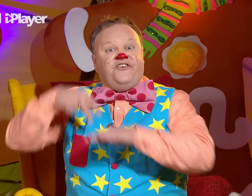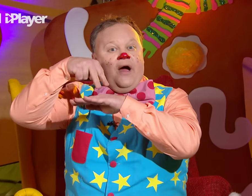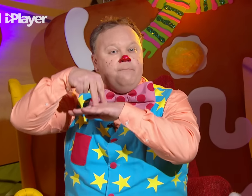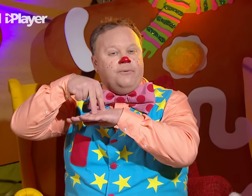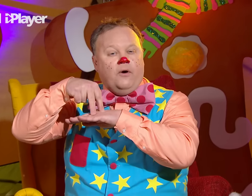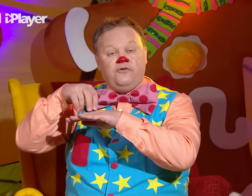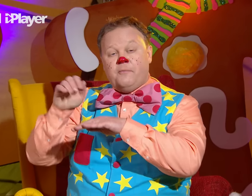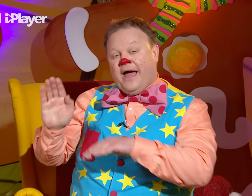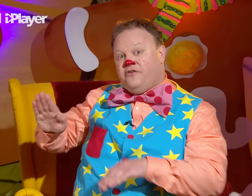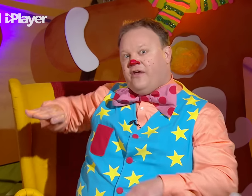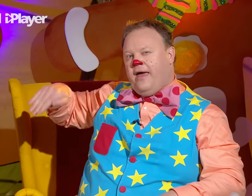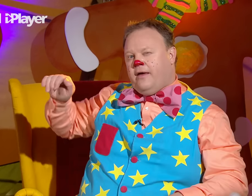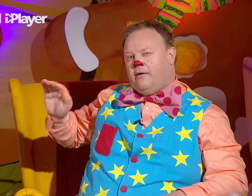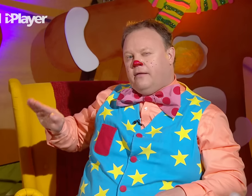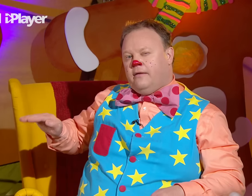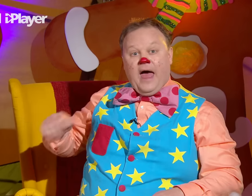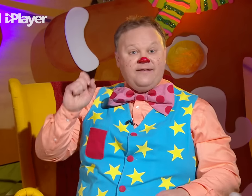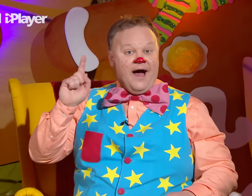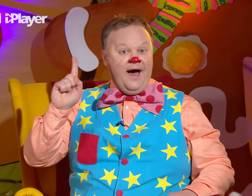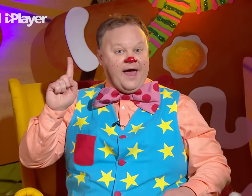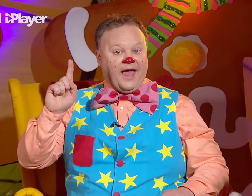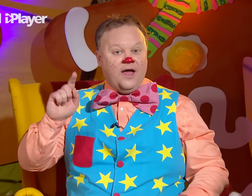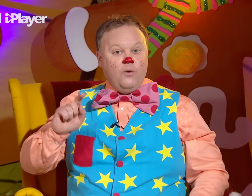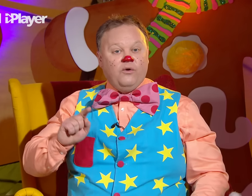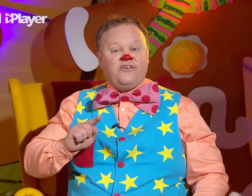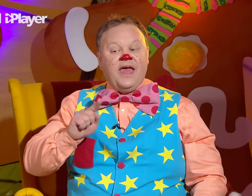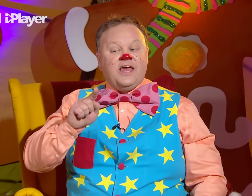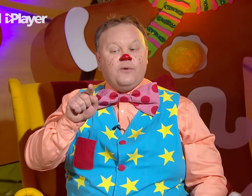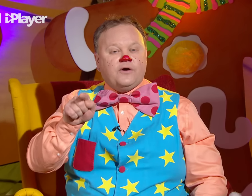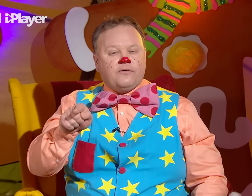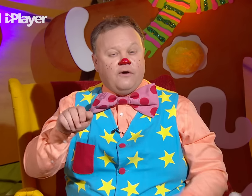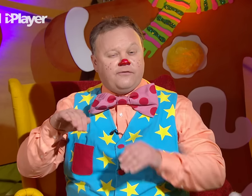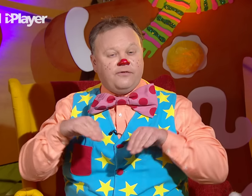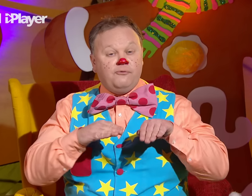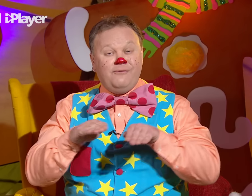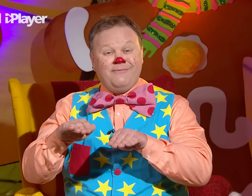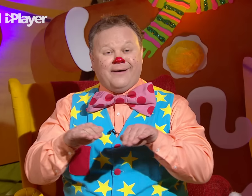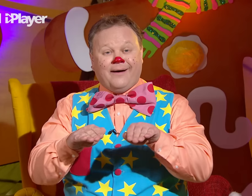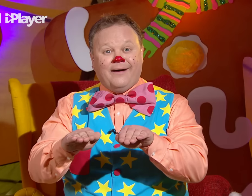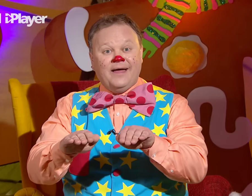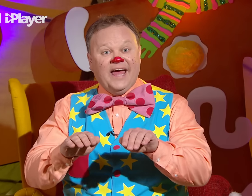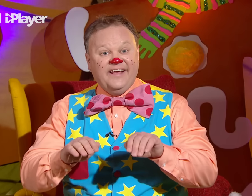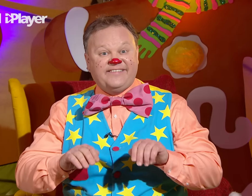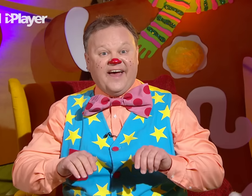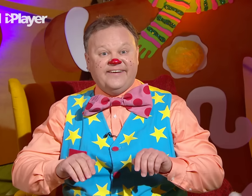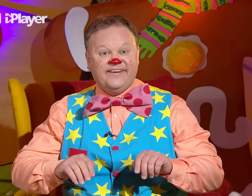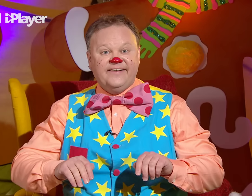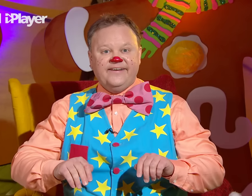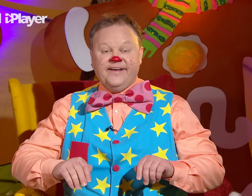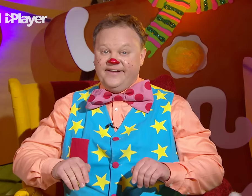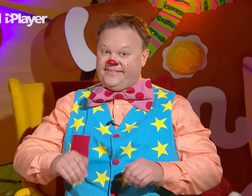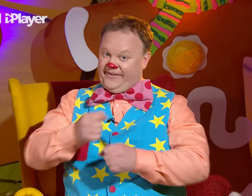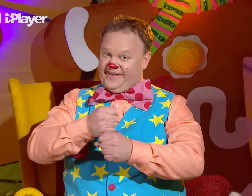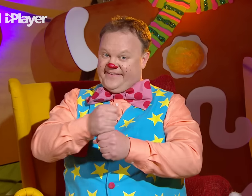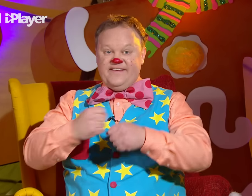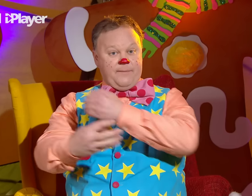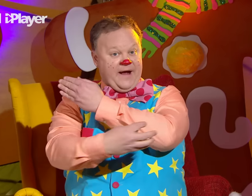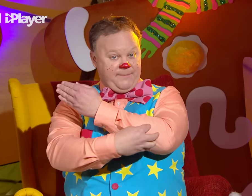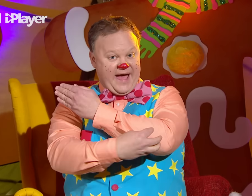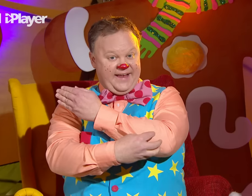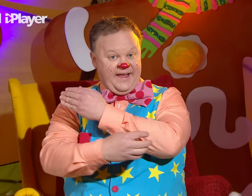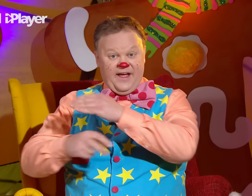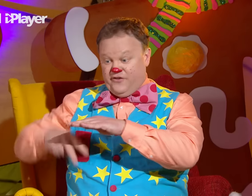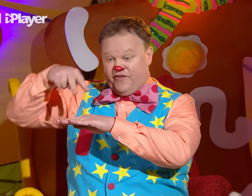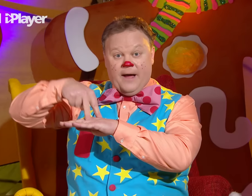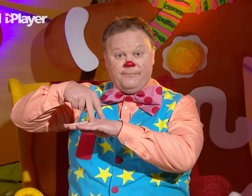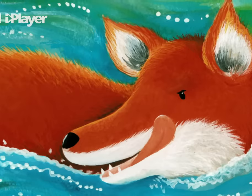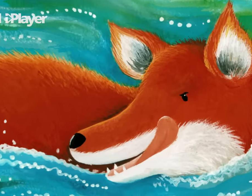jump onto my tail and i will take you across the river he said so the gingerbread man jumped onto